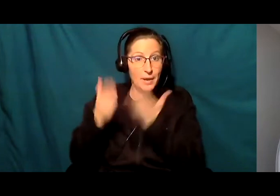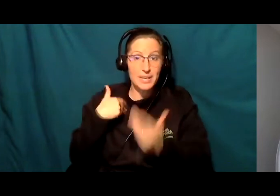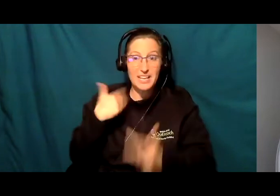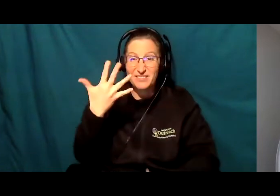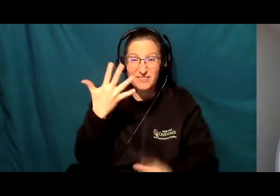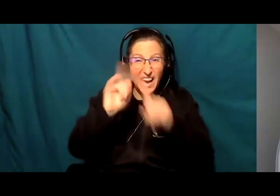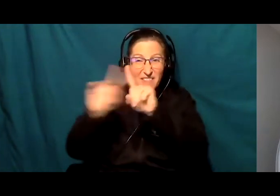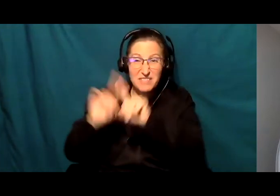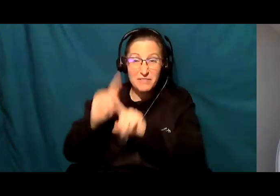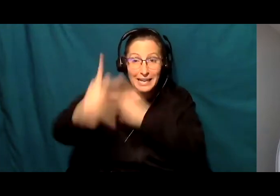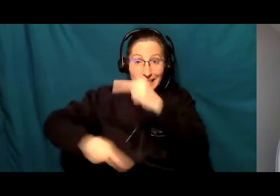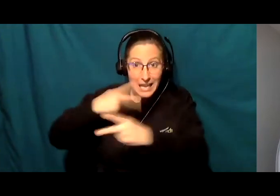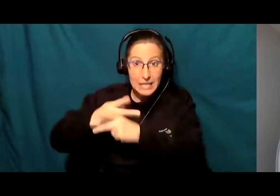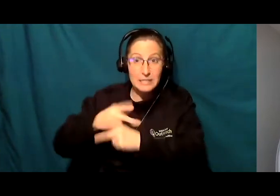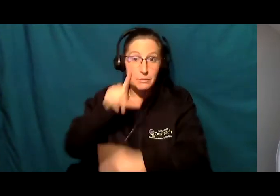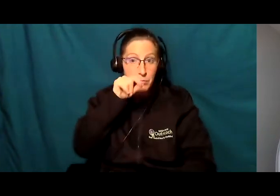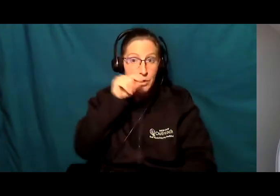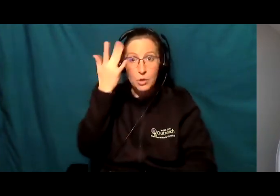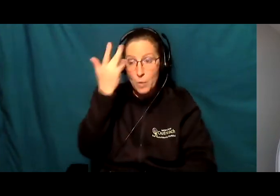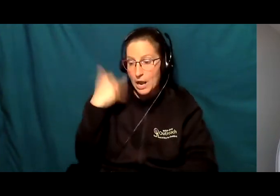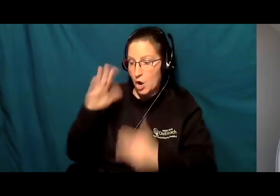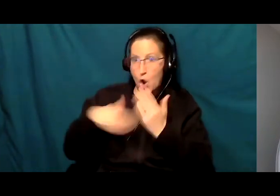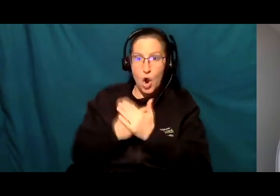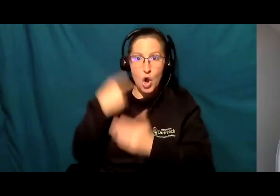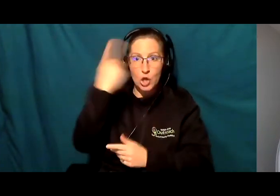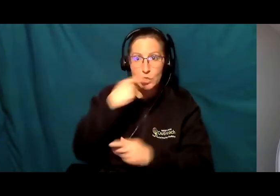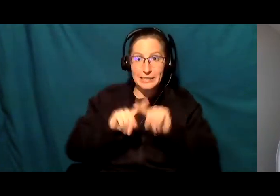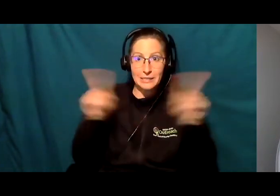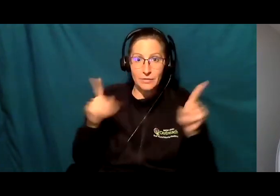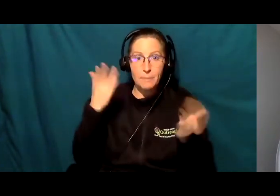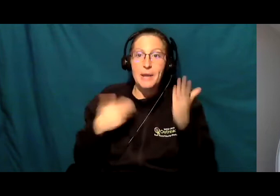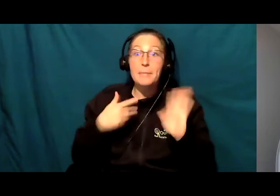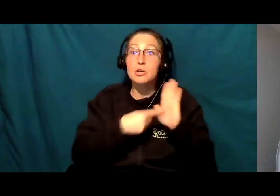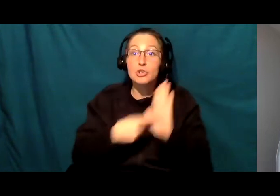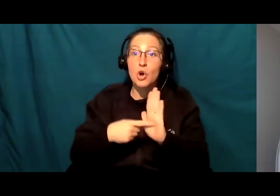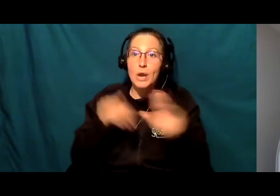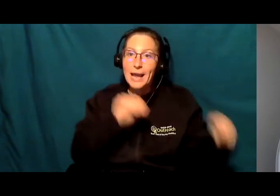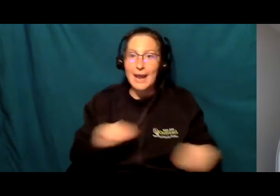of birds because they all look different. Then I might show her an animated bird because that's different, but it still